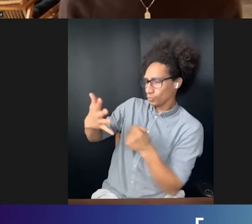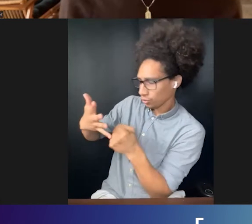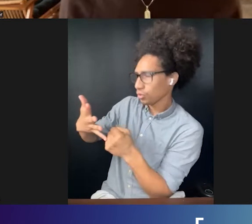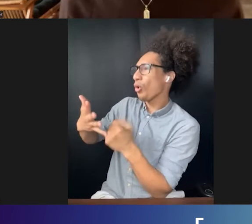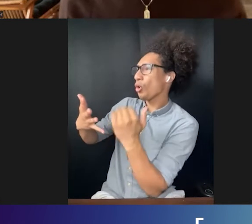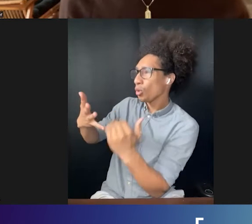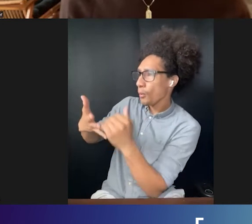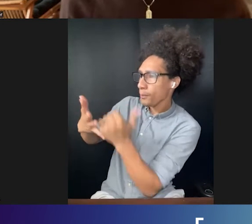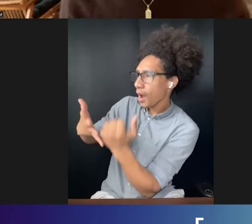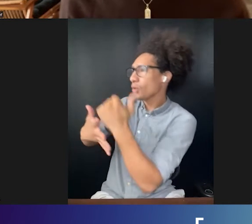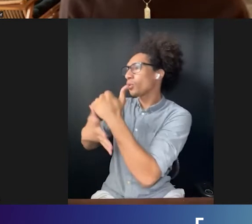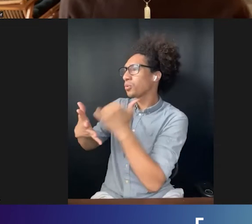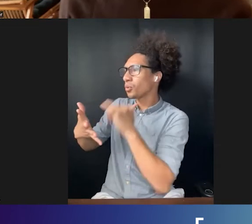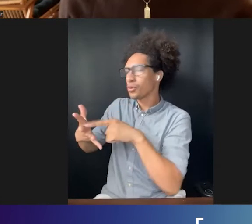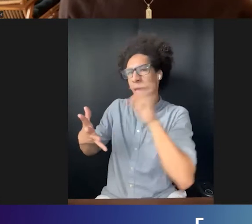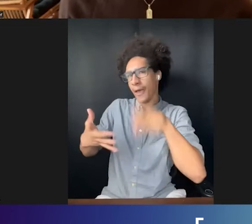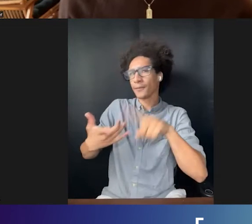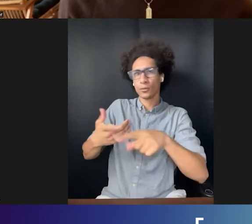in that kind of digital marketing and just to continue to keep it,